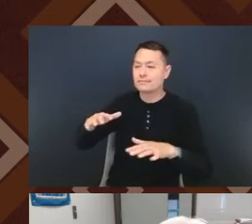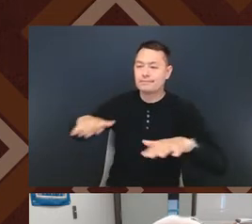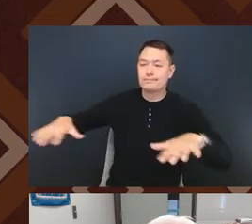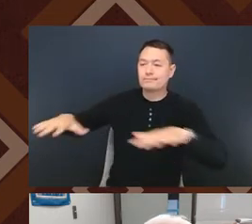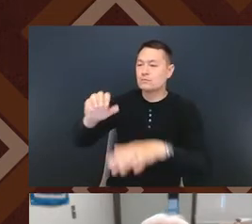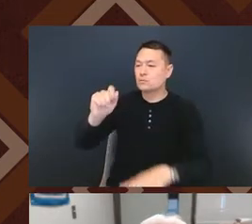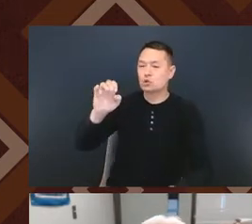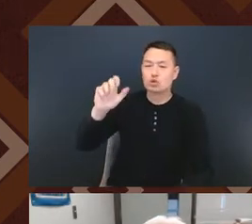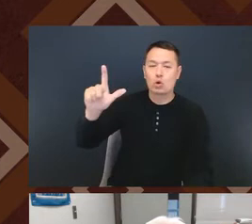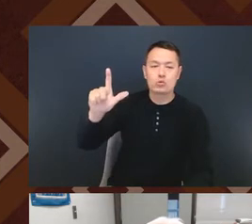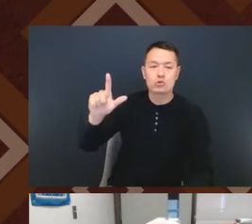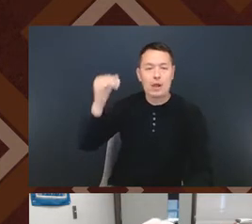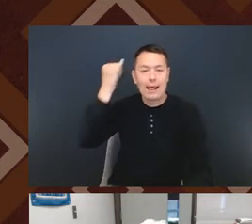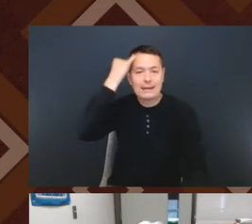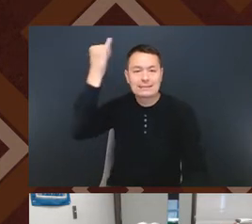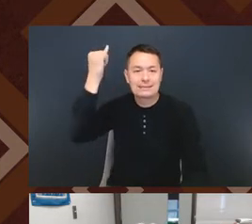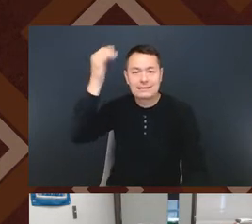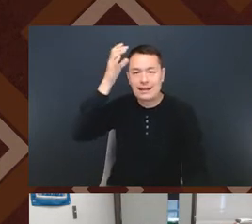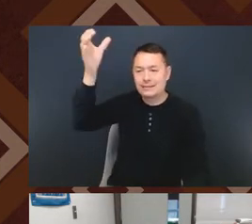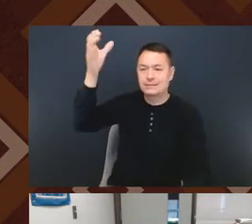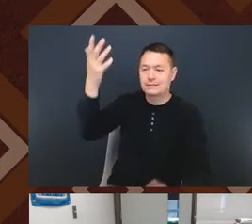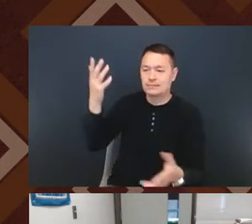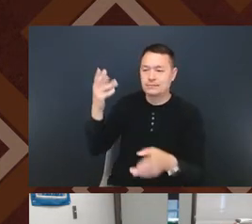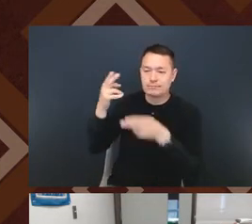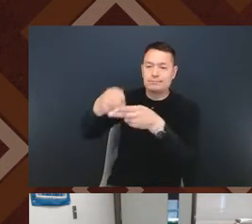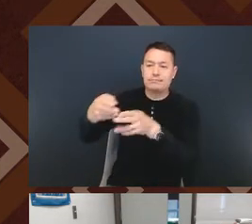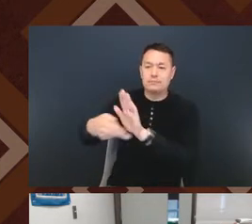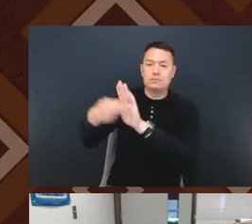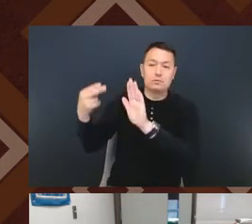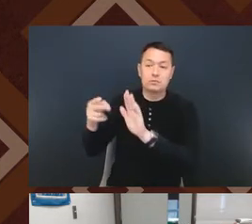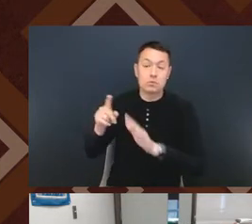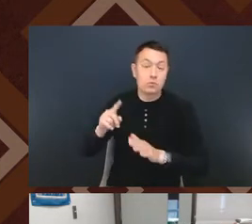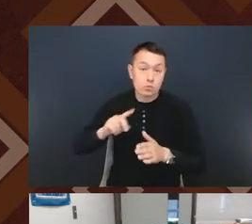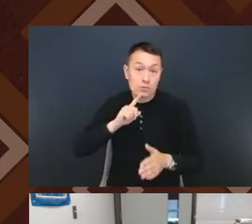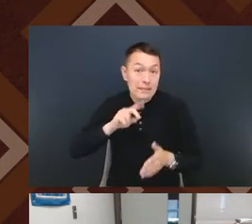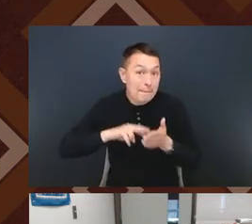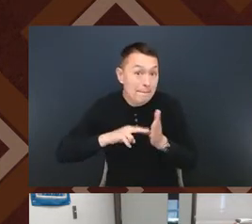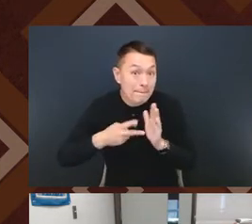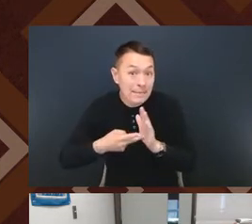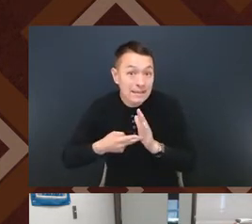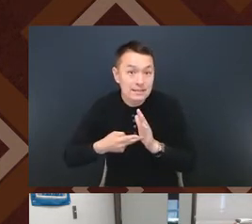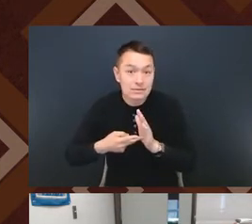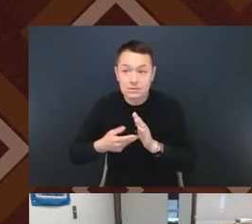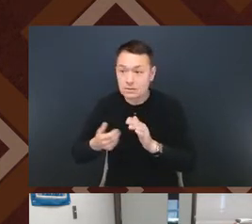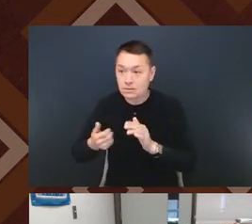And if raised in the social construct, that it means that we all are the same, whether or not